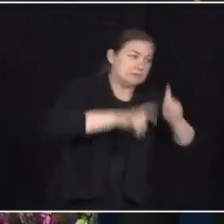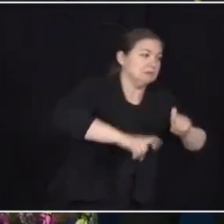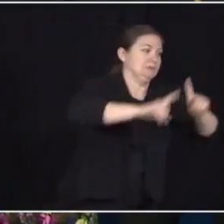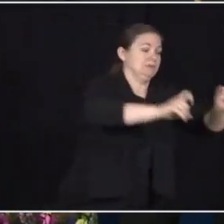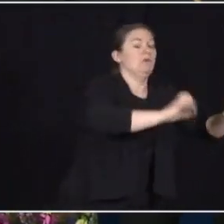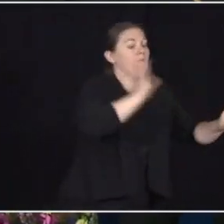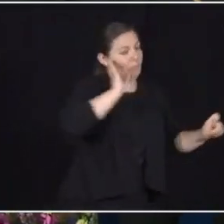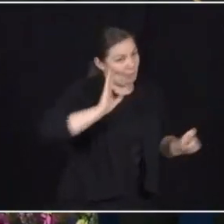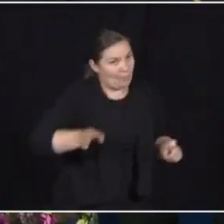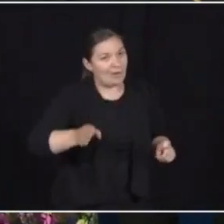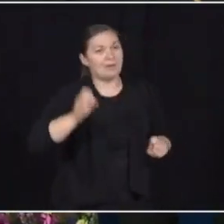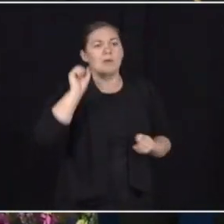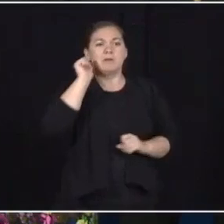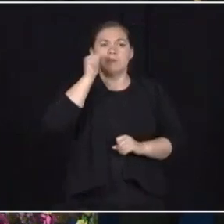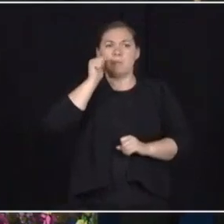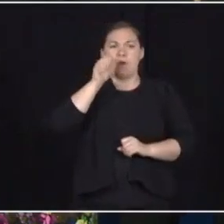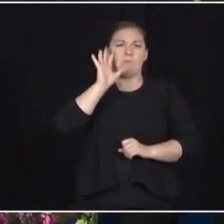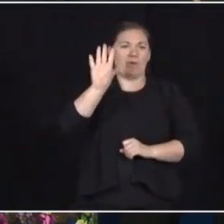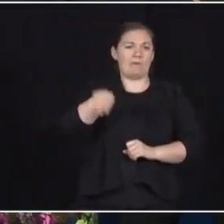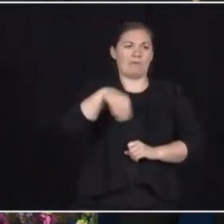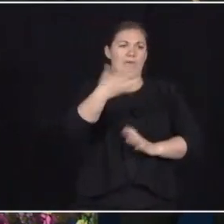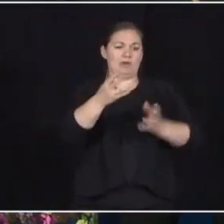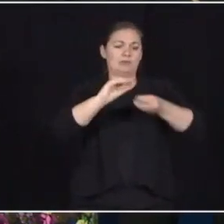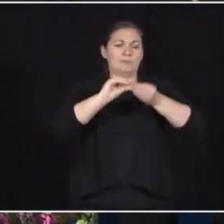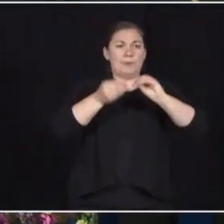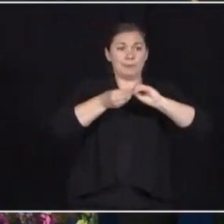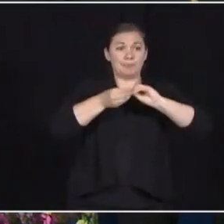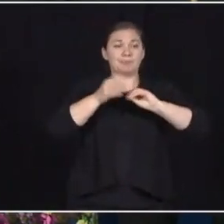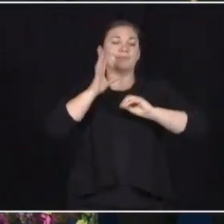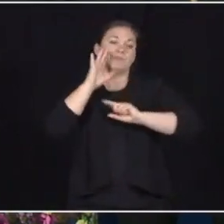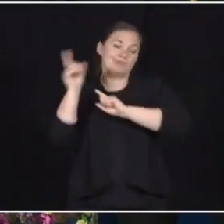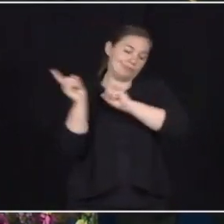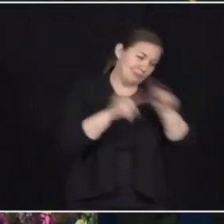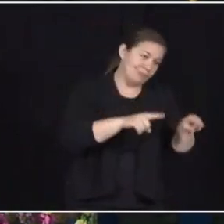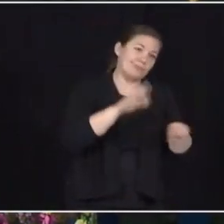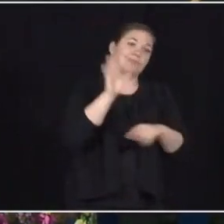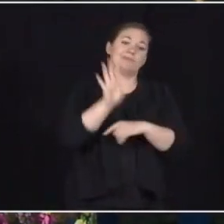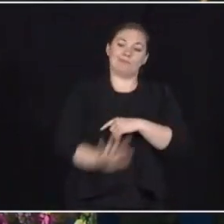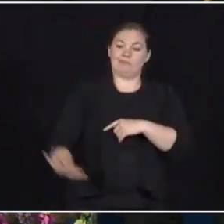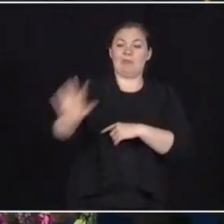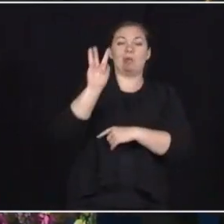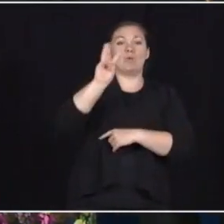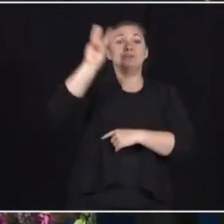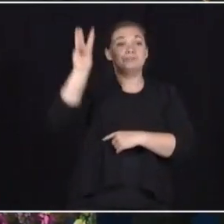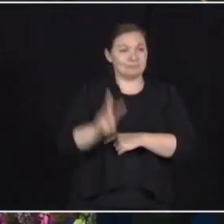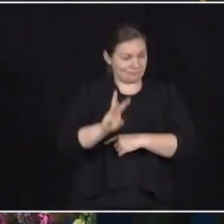And I will get the exact number and get back to tomorrow about the exact number of migrant workers that were testing.